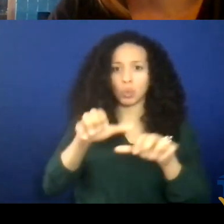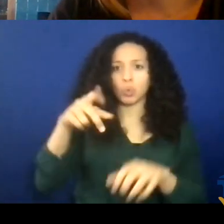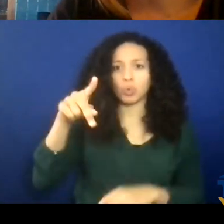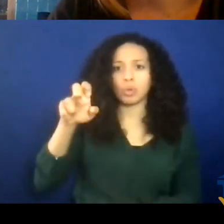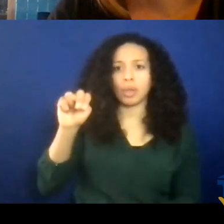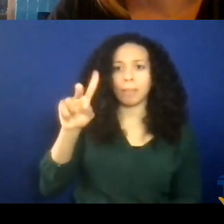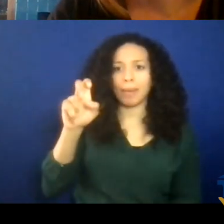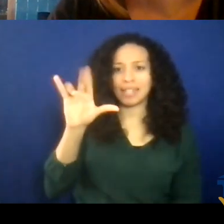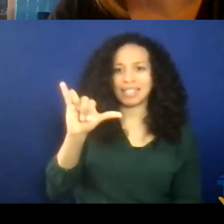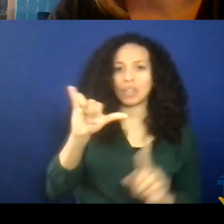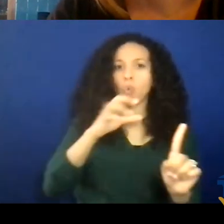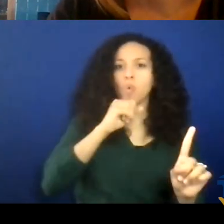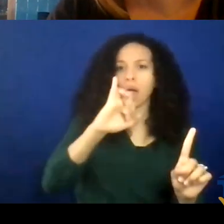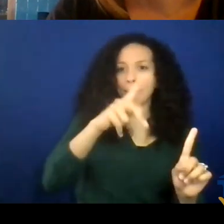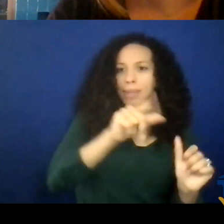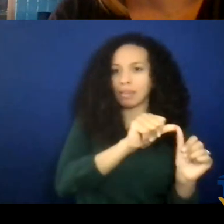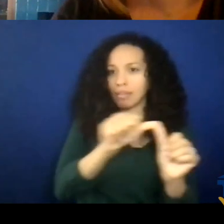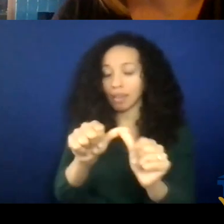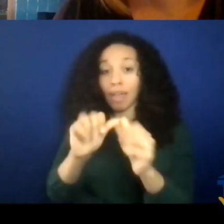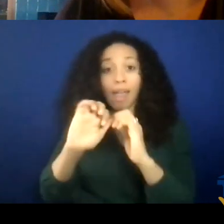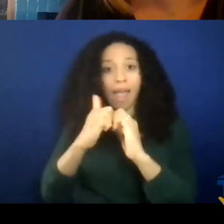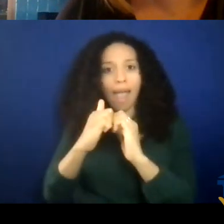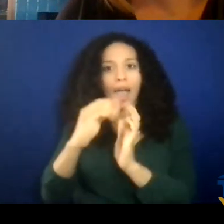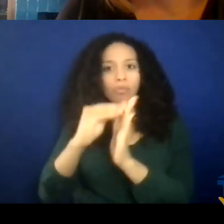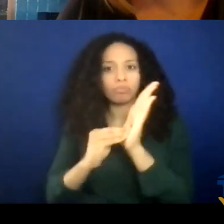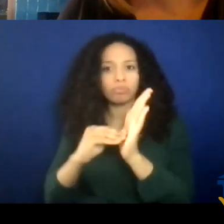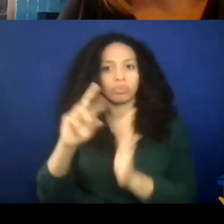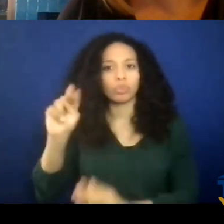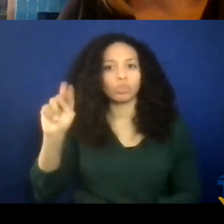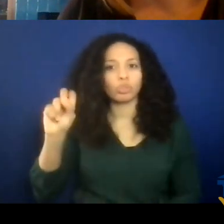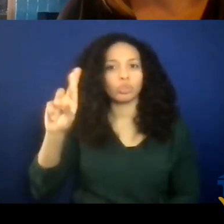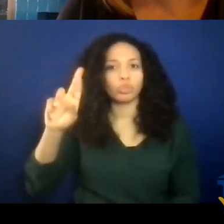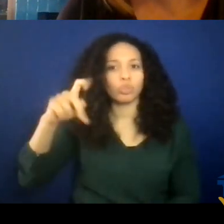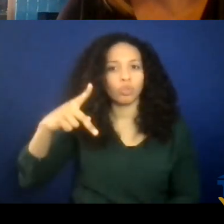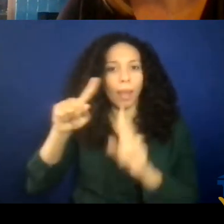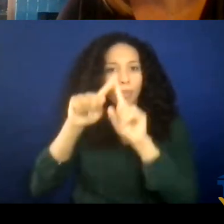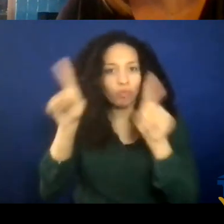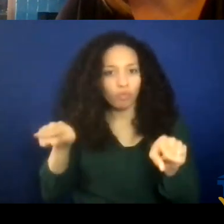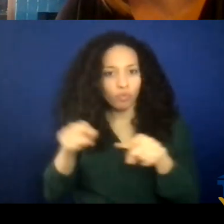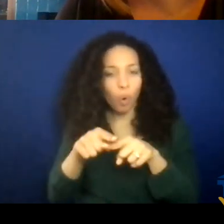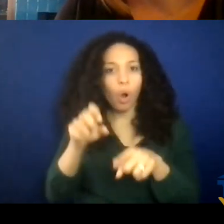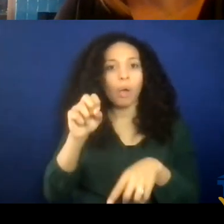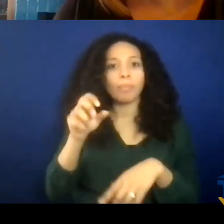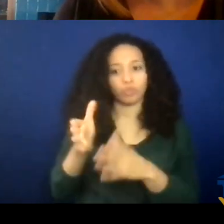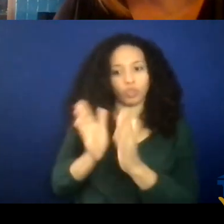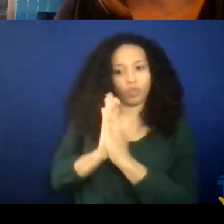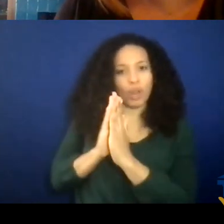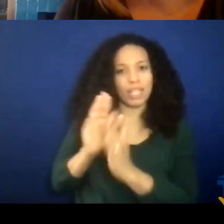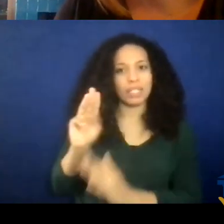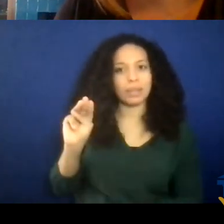by requesting mediation or do or a due process hearing. If you don't do that,